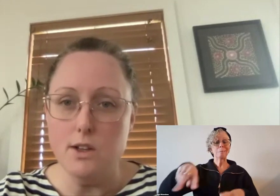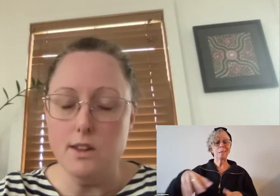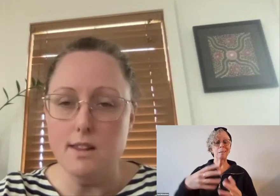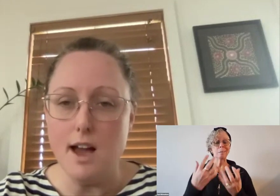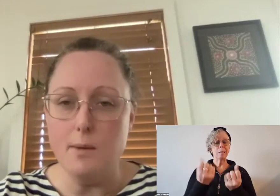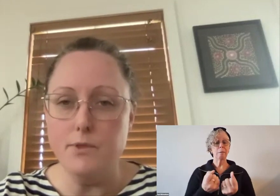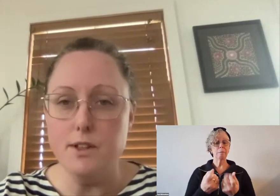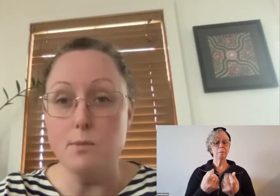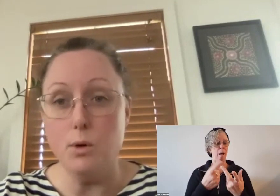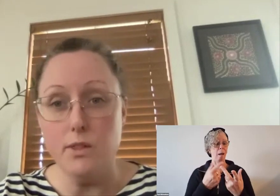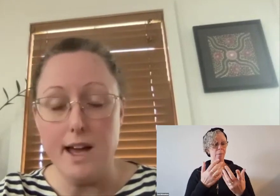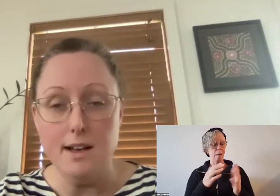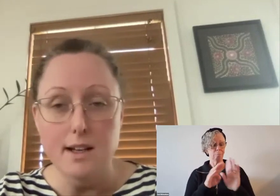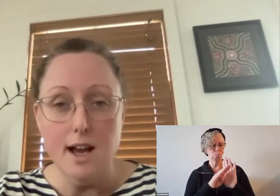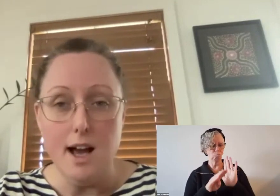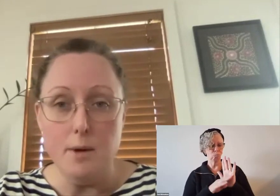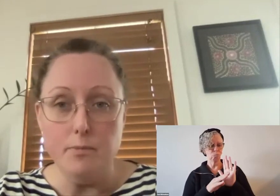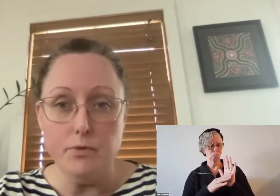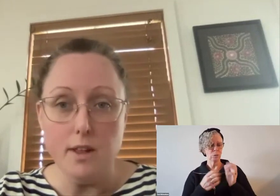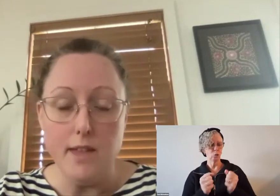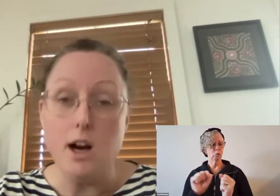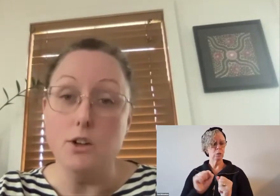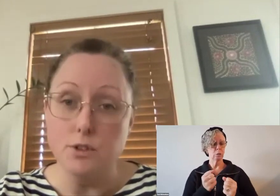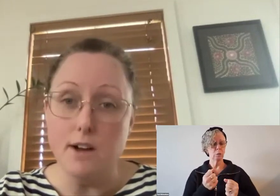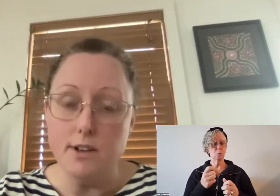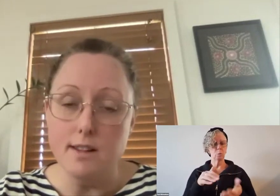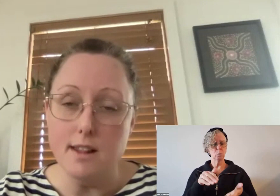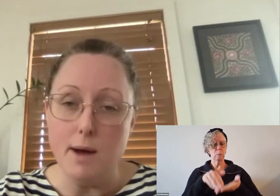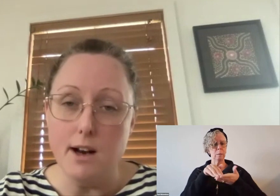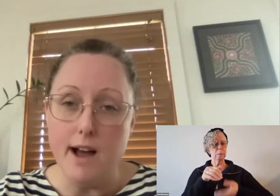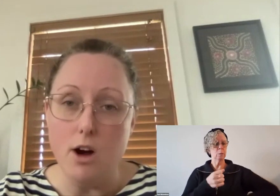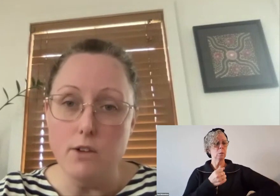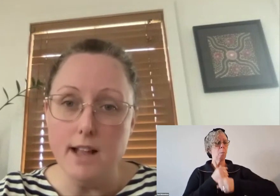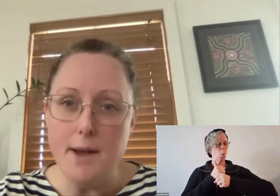we use to support that cultural governance as part of our overlay.